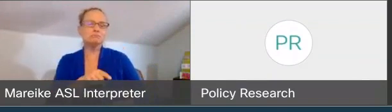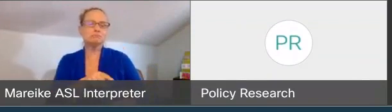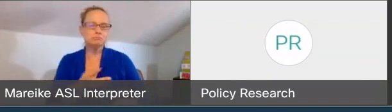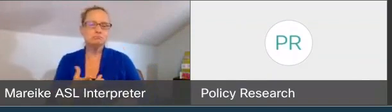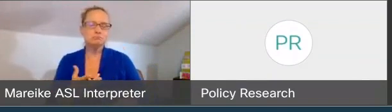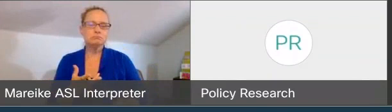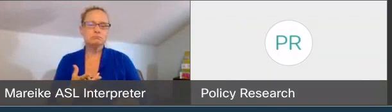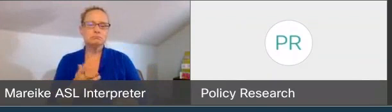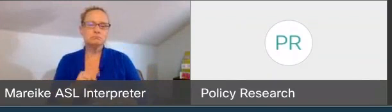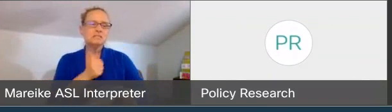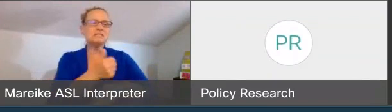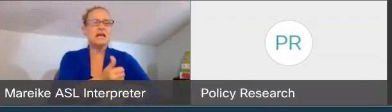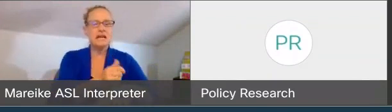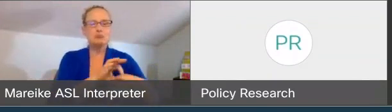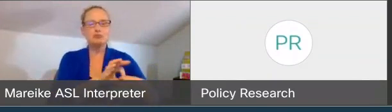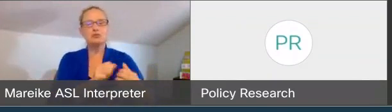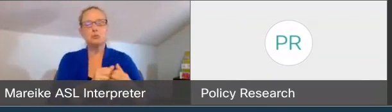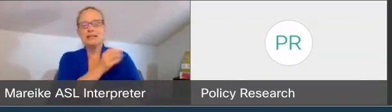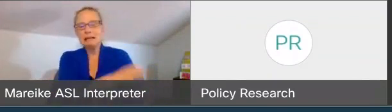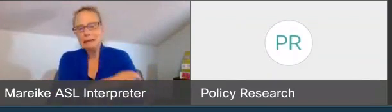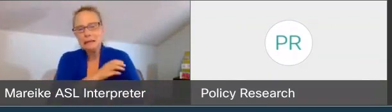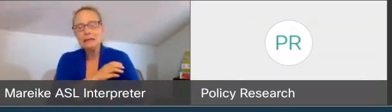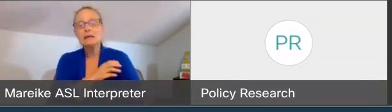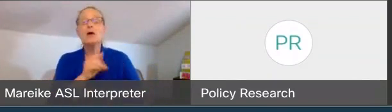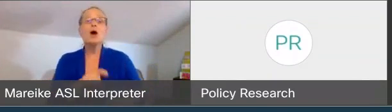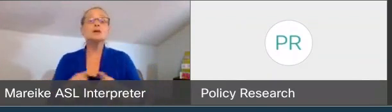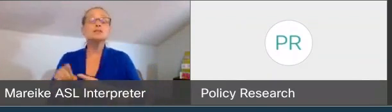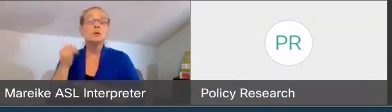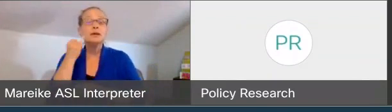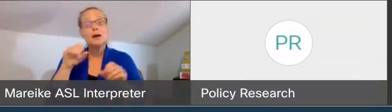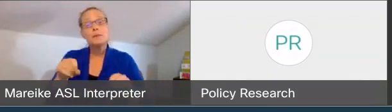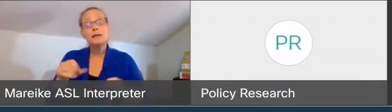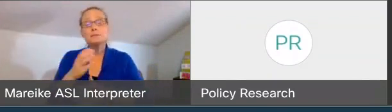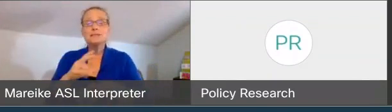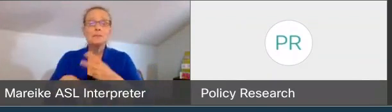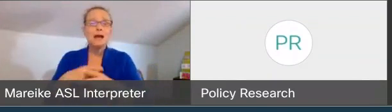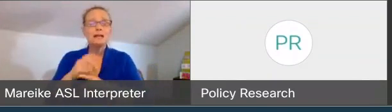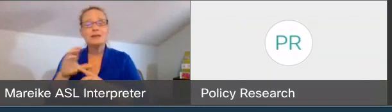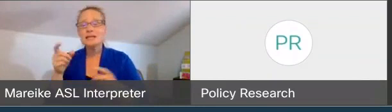someone up with a clinic and also if possible some kind of case management service,